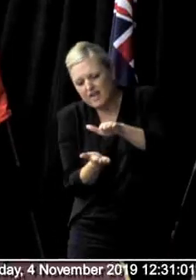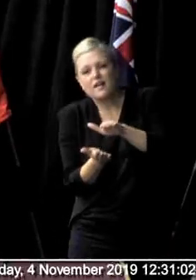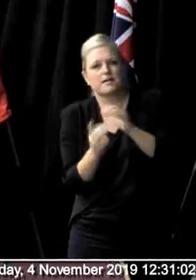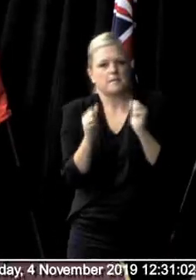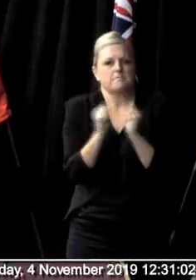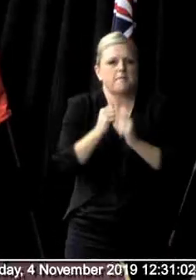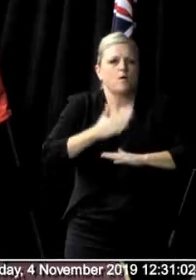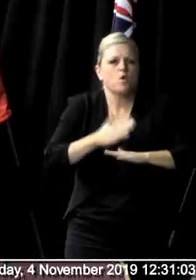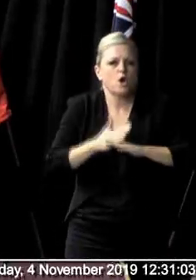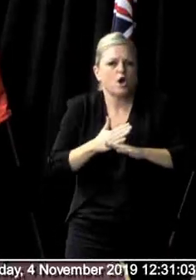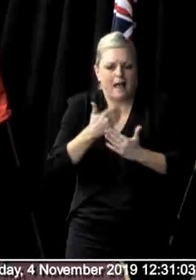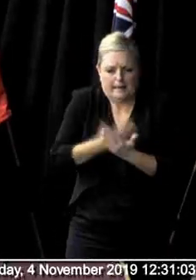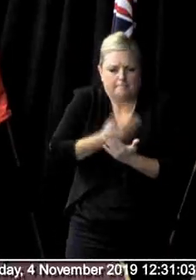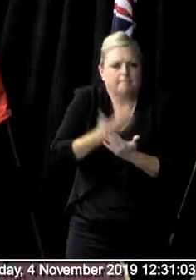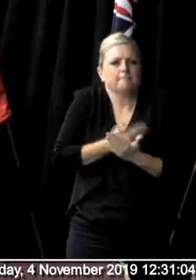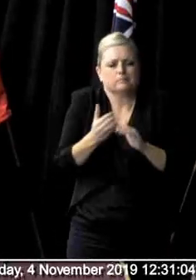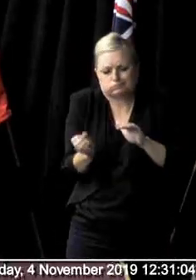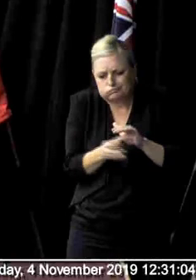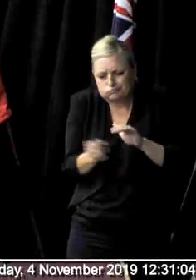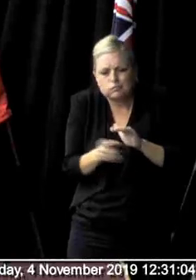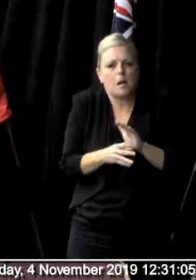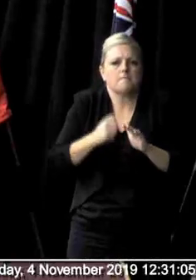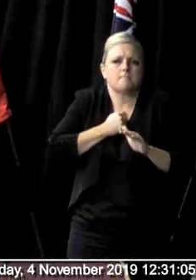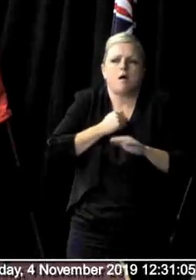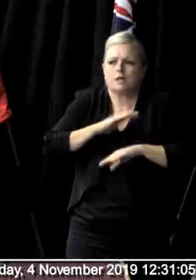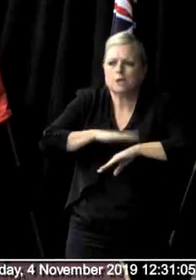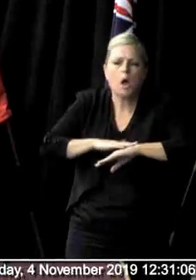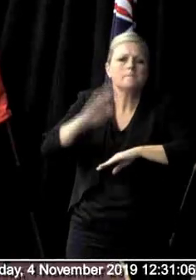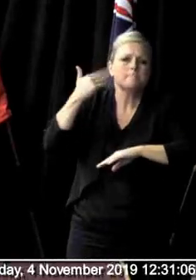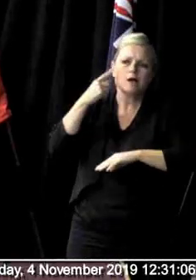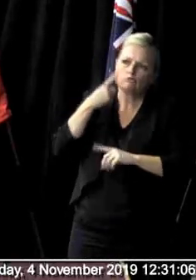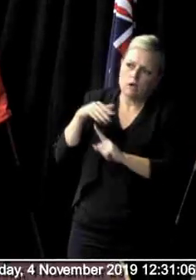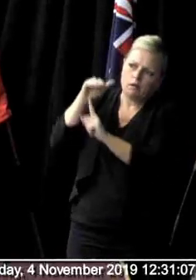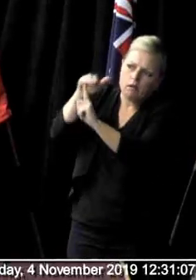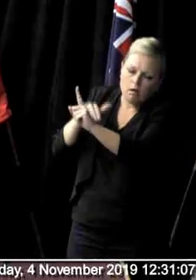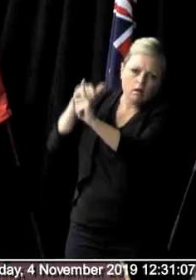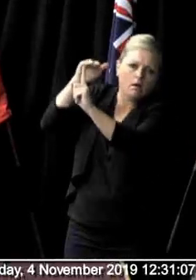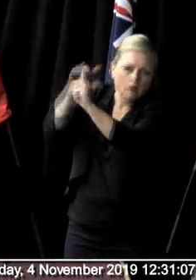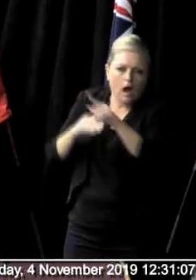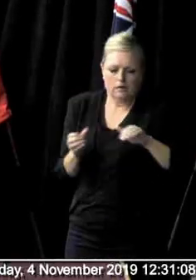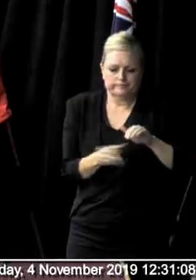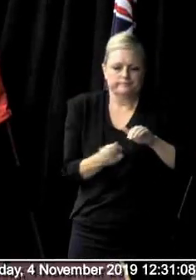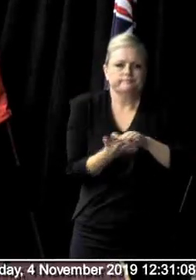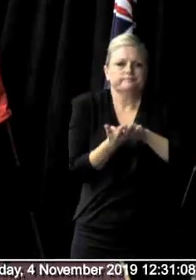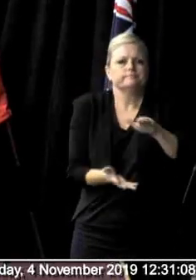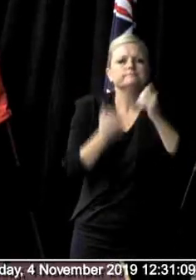and work through the issues. And what was the response that you would ordinarily get?